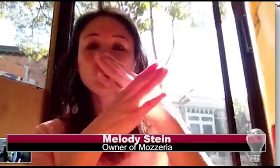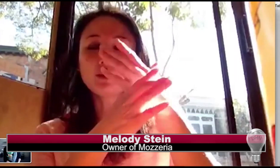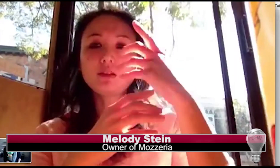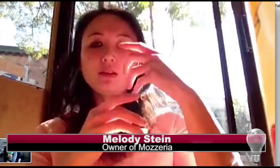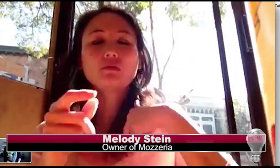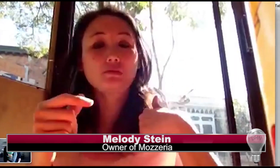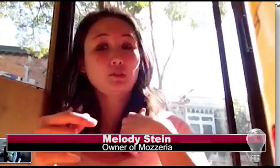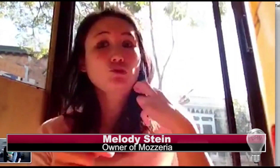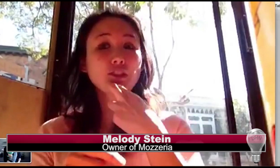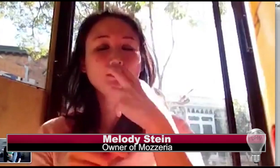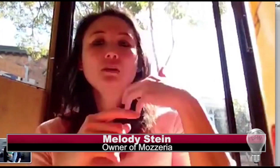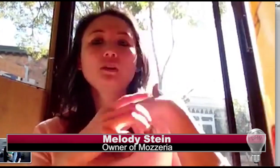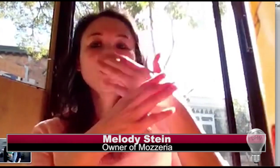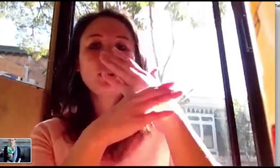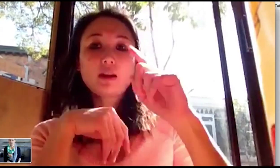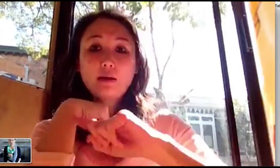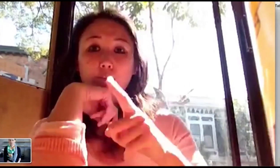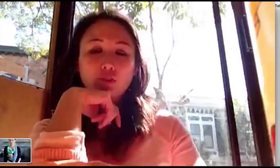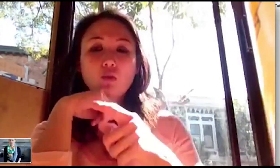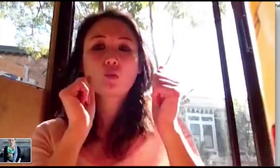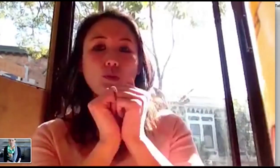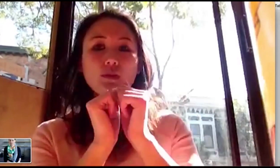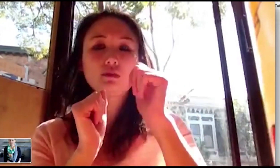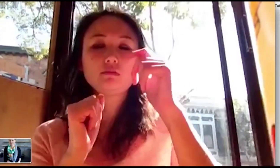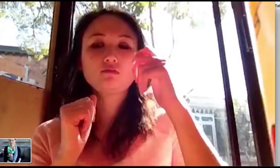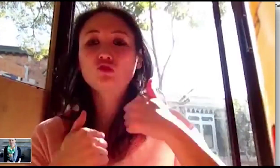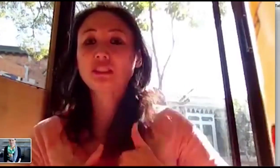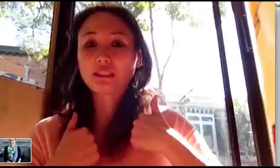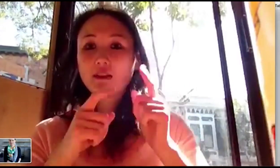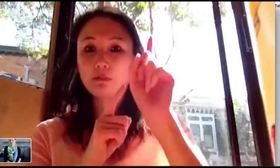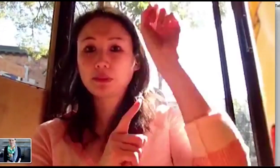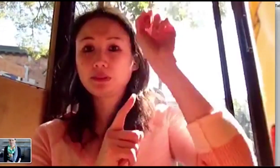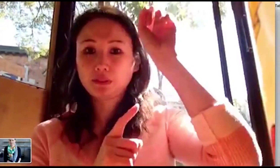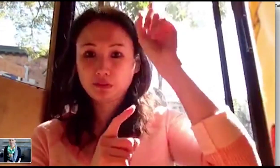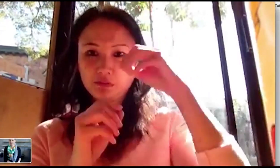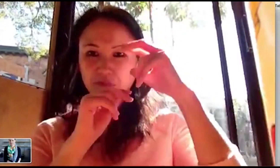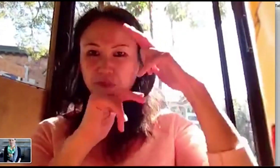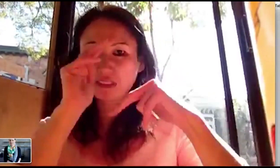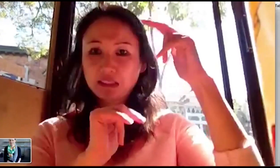OUR RESTAURANT SHARES A TRASH WITH THE RESIDENTS UPSTAIRS FROM THE BUILDING,I NOTICED THERE'S